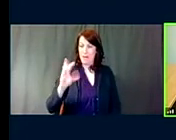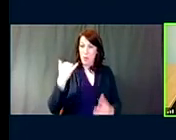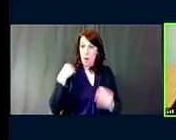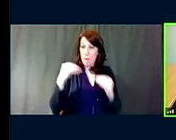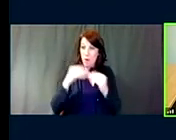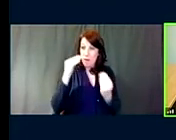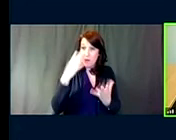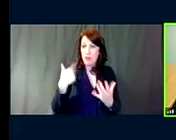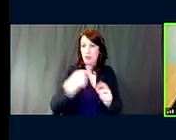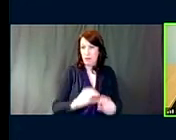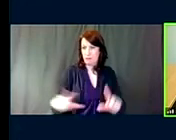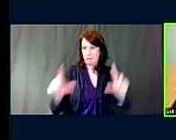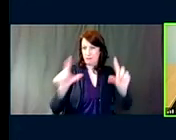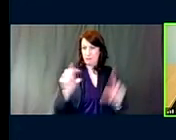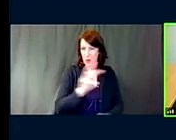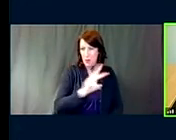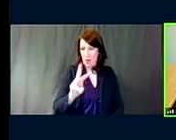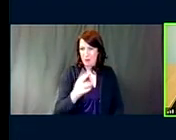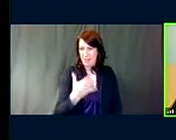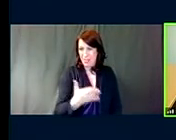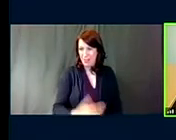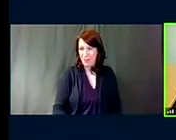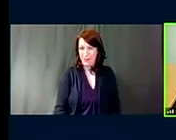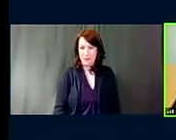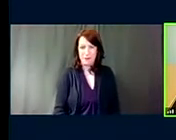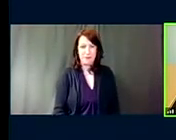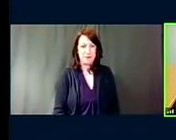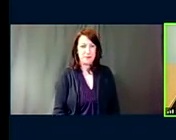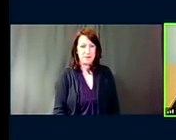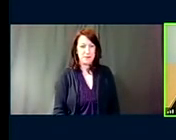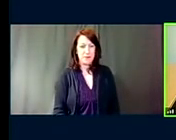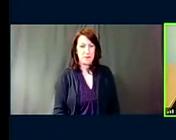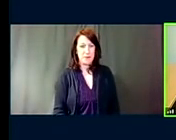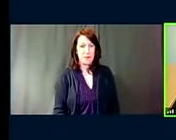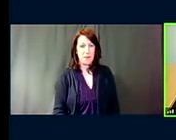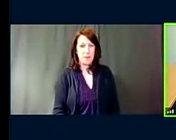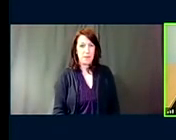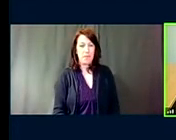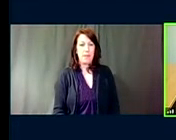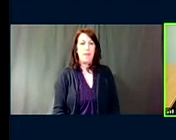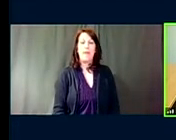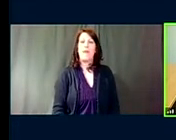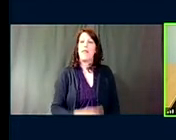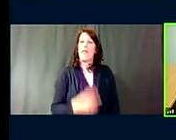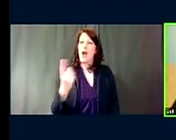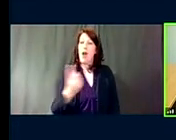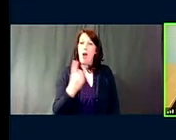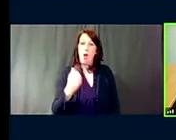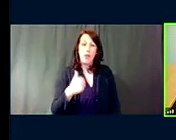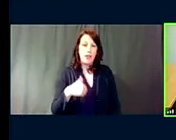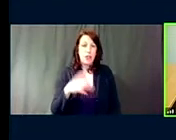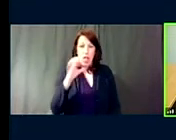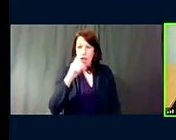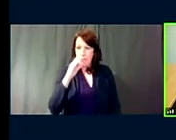IF YOU WANT MORE INFORMATION, GO TO THE ARTIS WEBSITE.